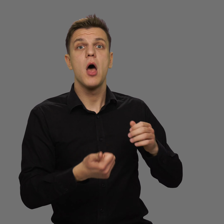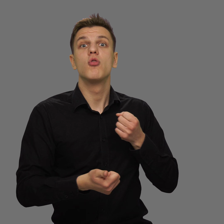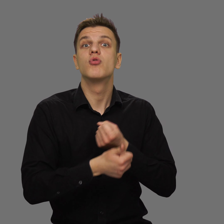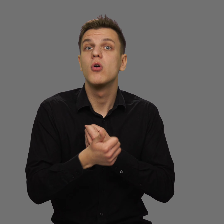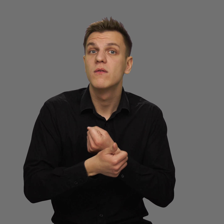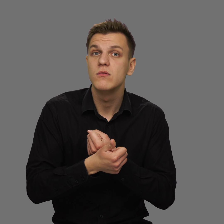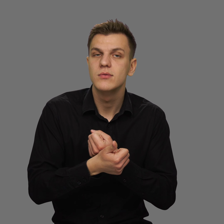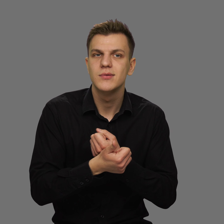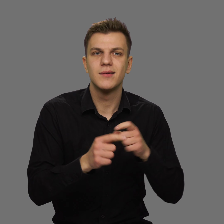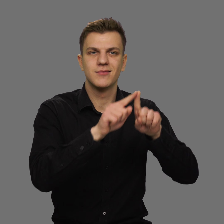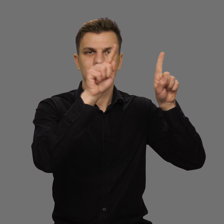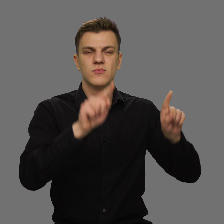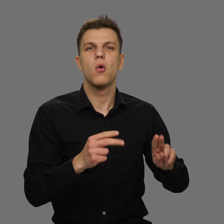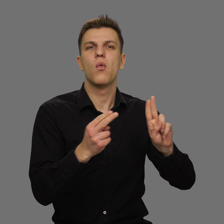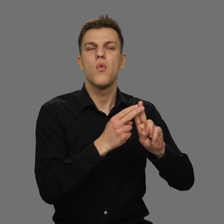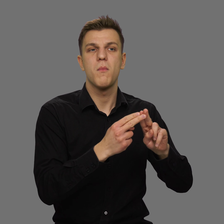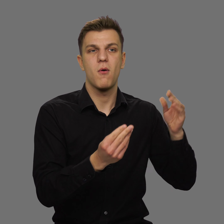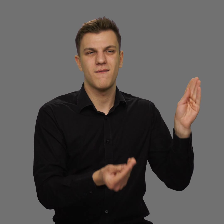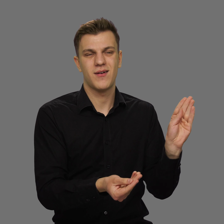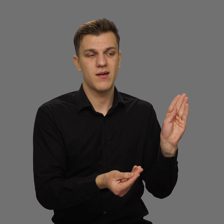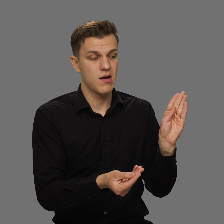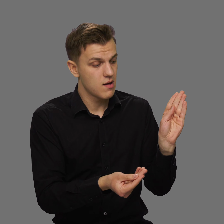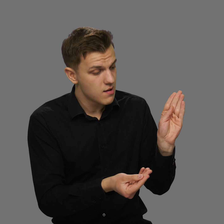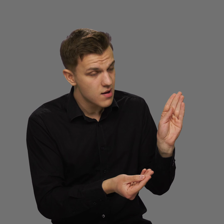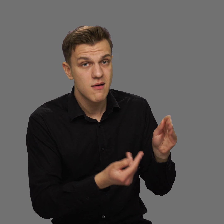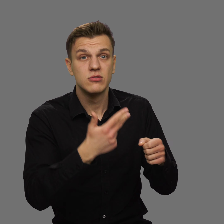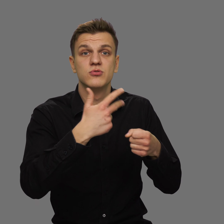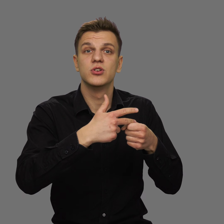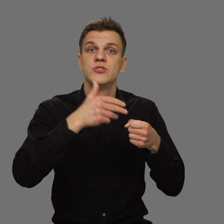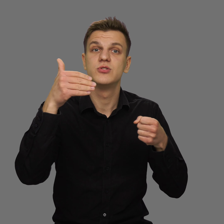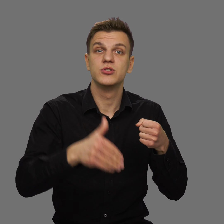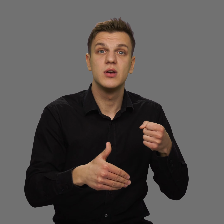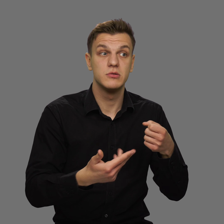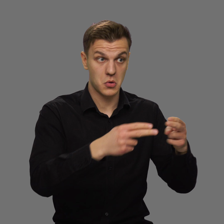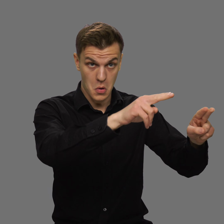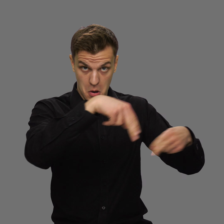the amount you can apply for is the amount on the contract -- 30 thou.